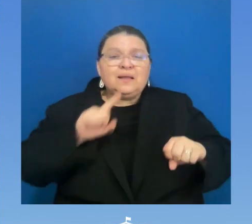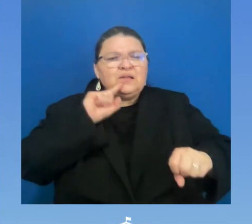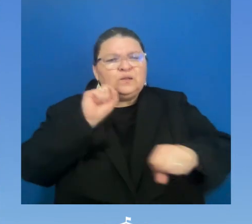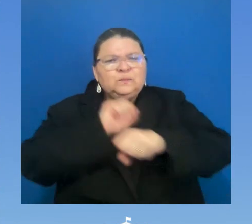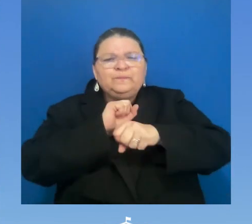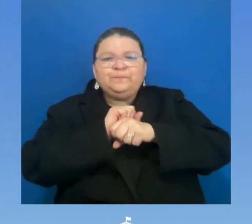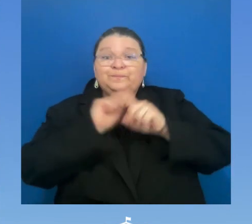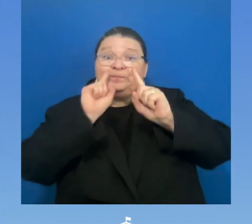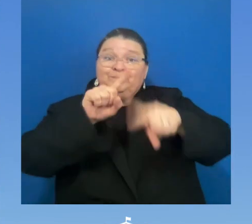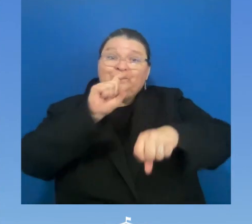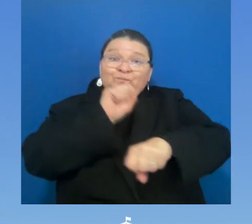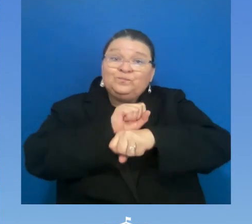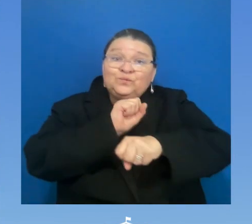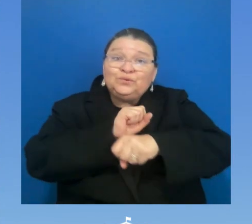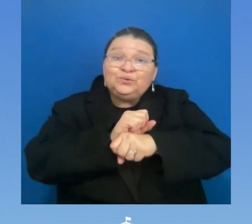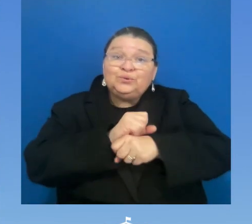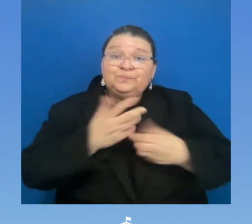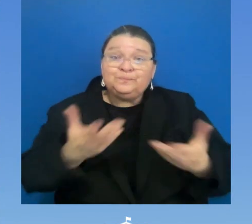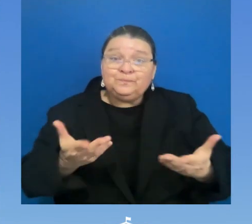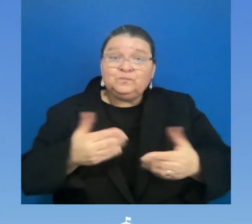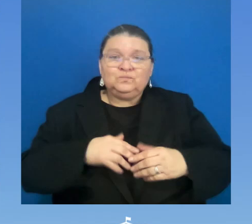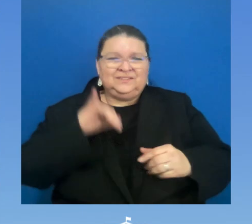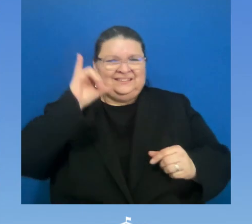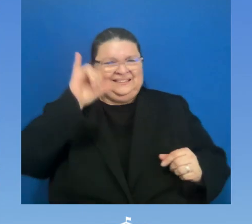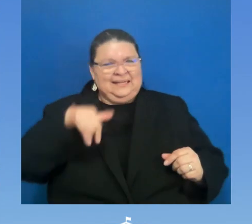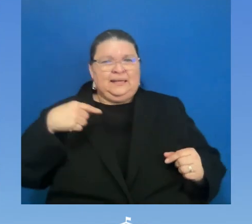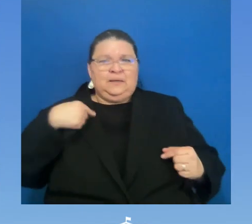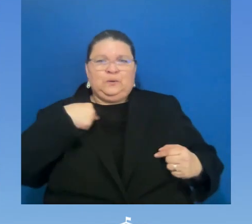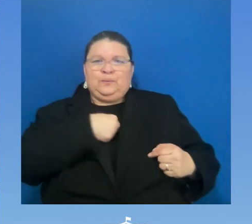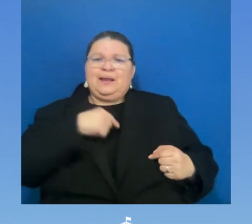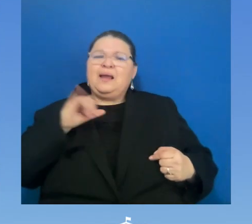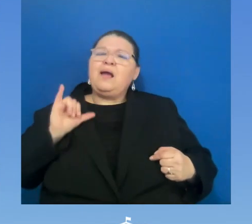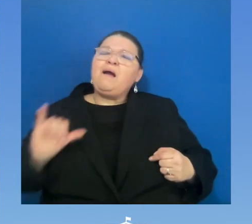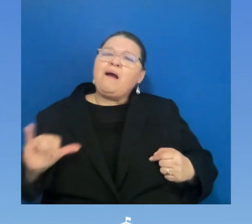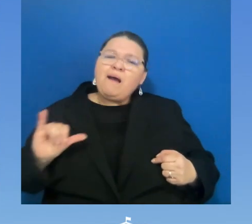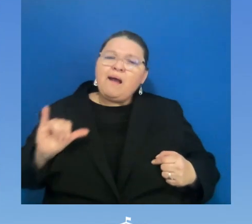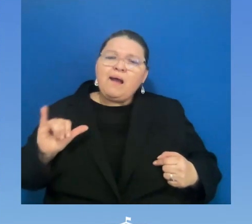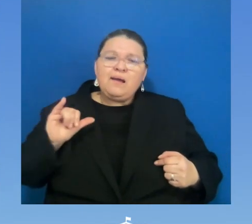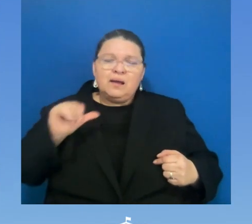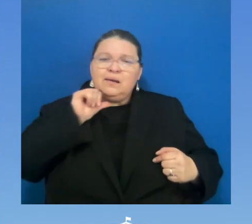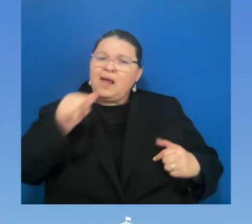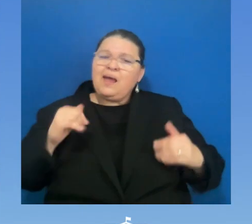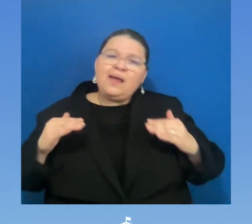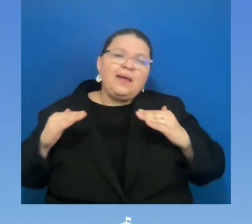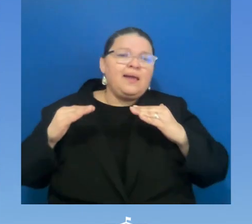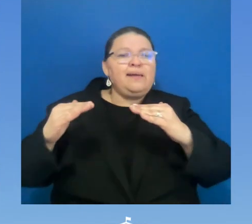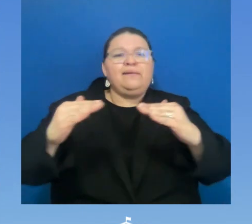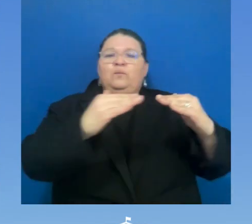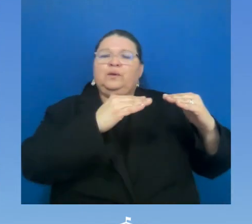is on an equal playing field. And the pandemic is that moment where we all have to look at what does that mean?